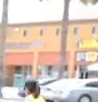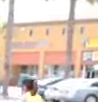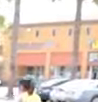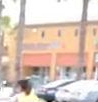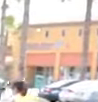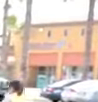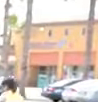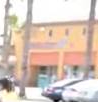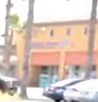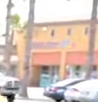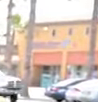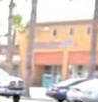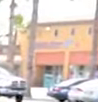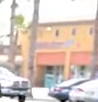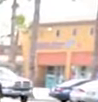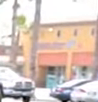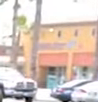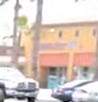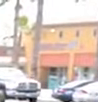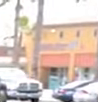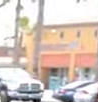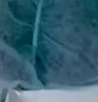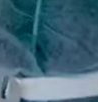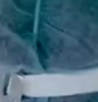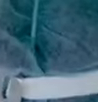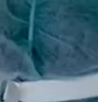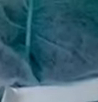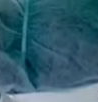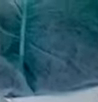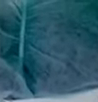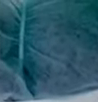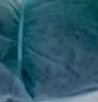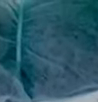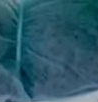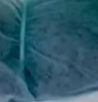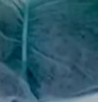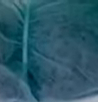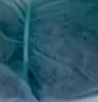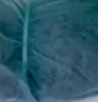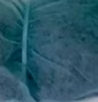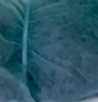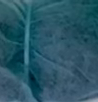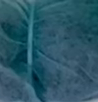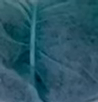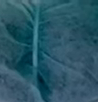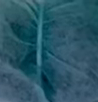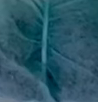Our health professional will use a nasal swab that goes into each nostril